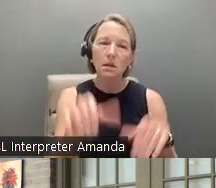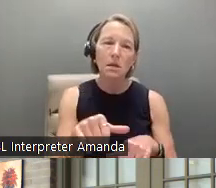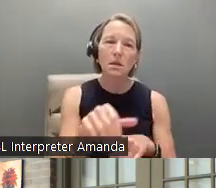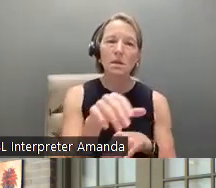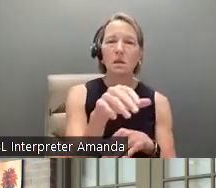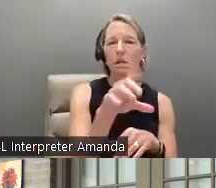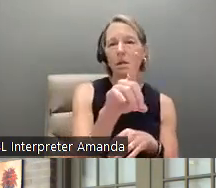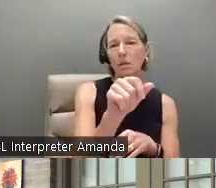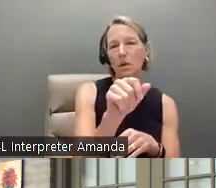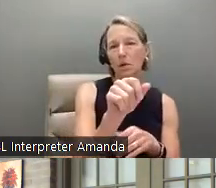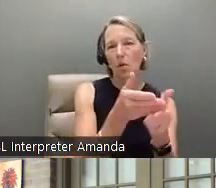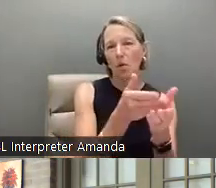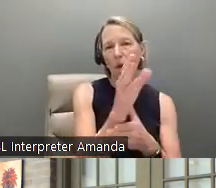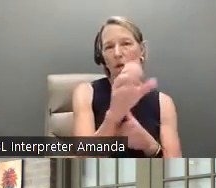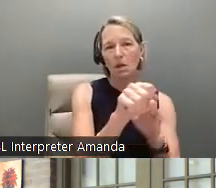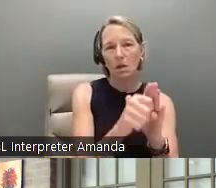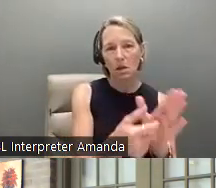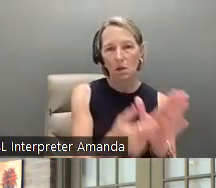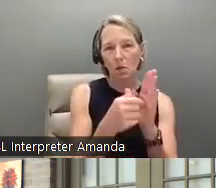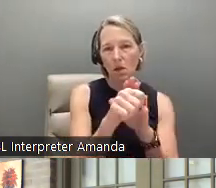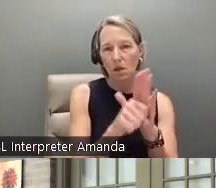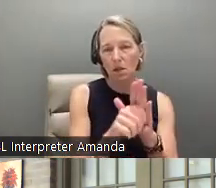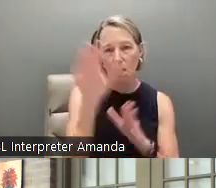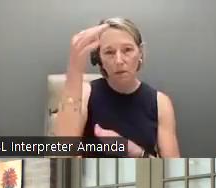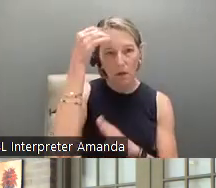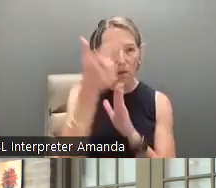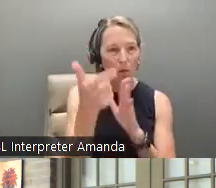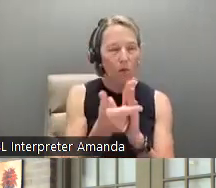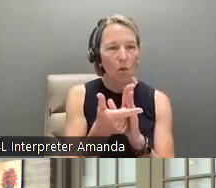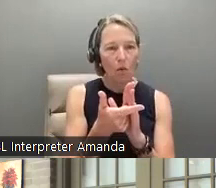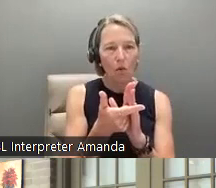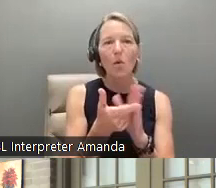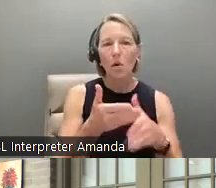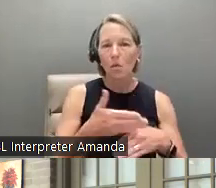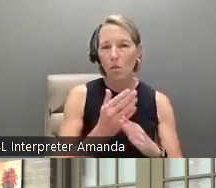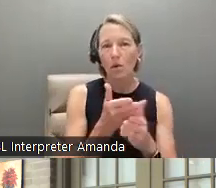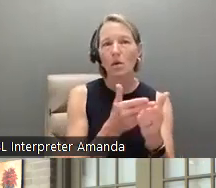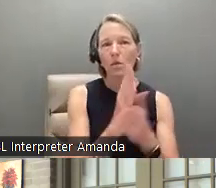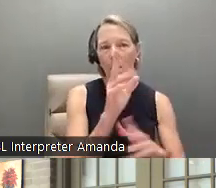rights South Carolina is mandated by state and federal laws um to protect the rights of rights